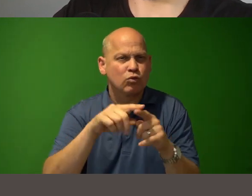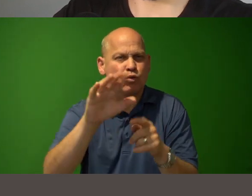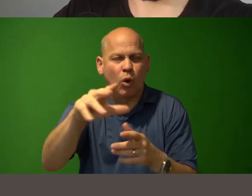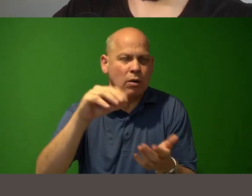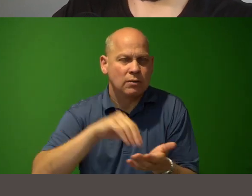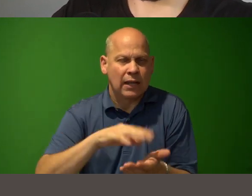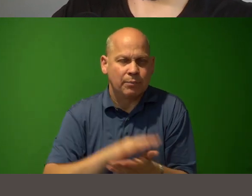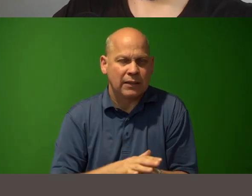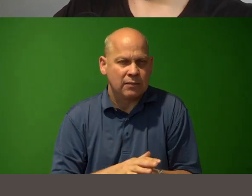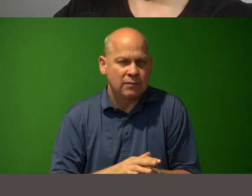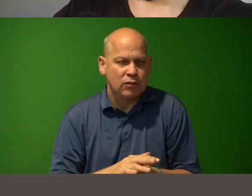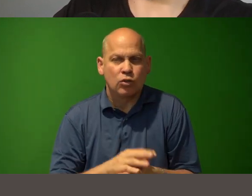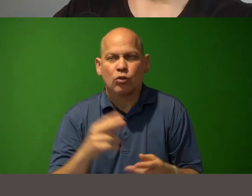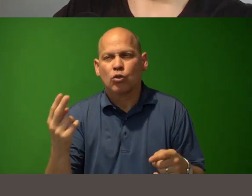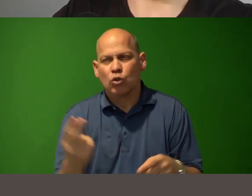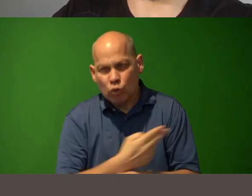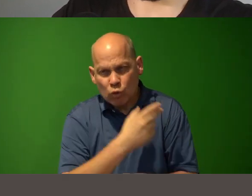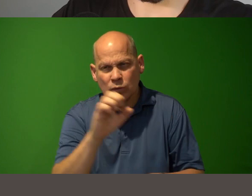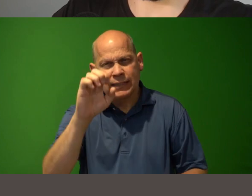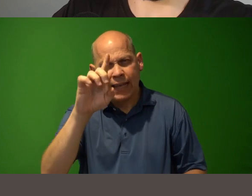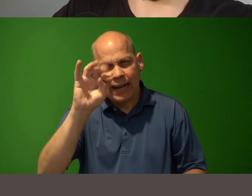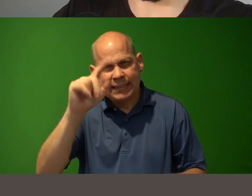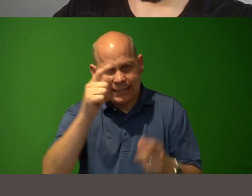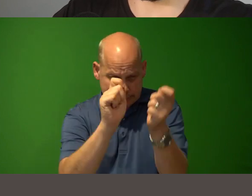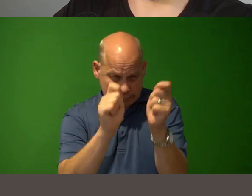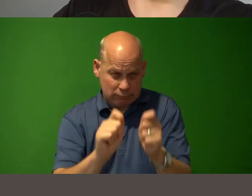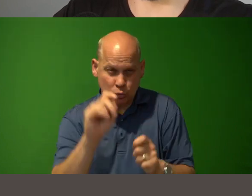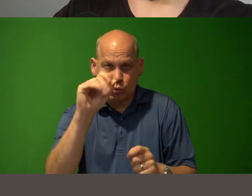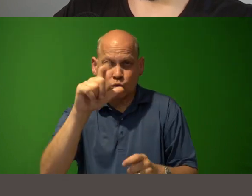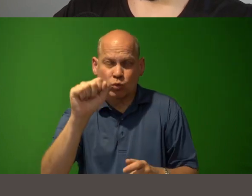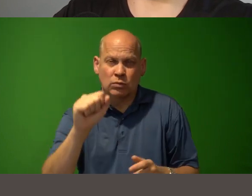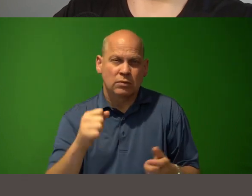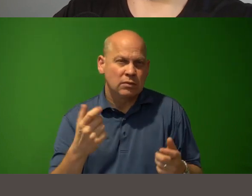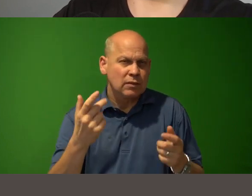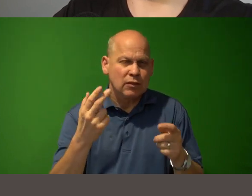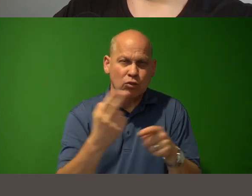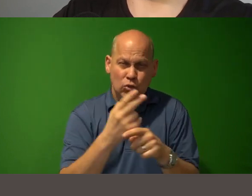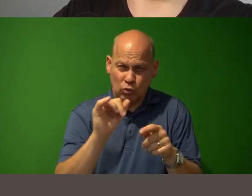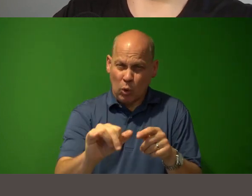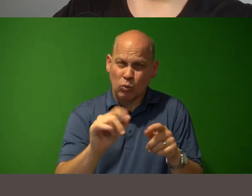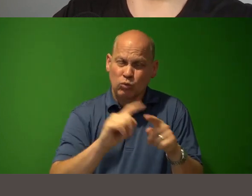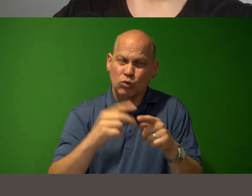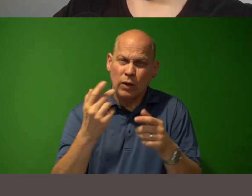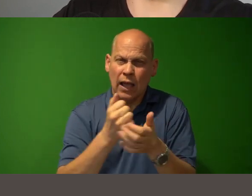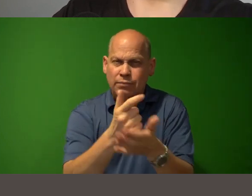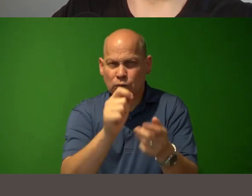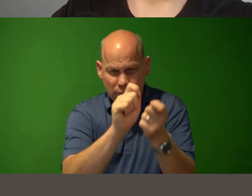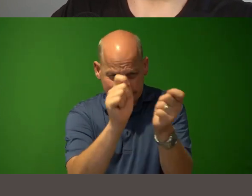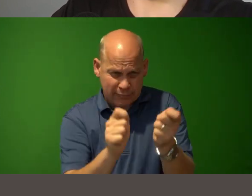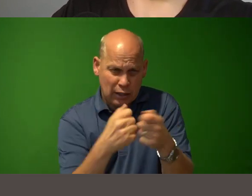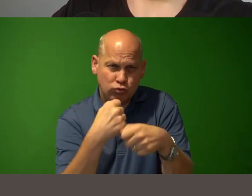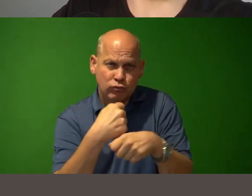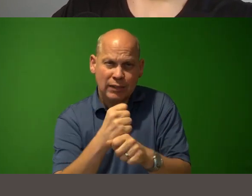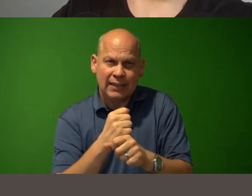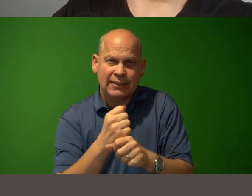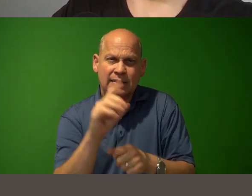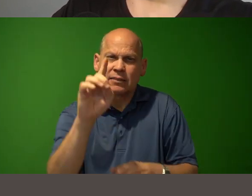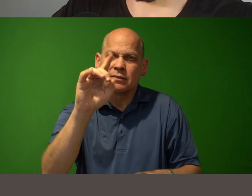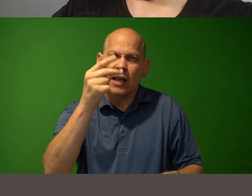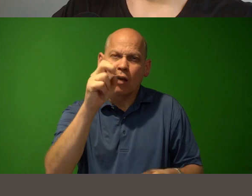Do use editing tools. Draw up IO, mermaid.js, VS Code Enable it to help you edit and create diagrams quickly.